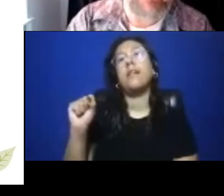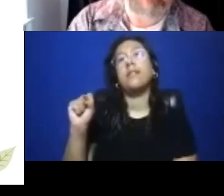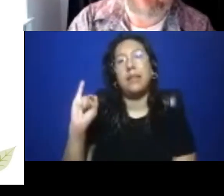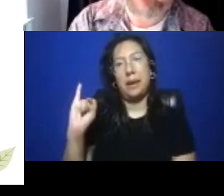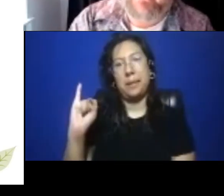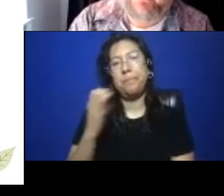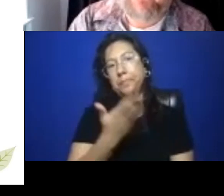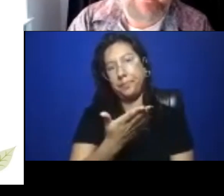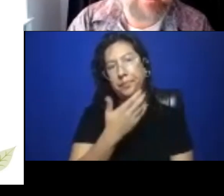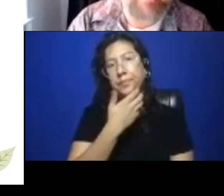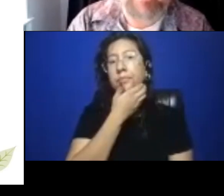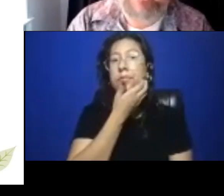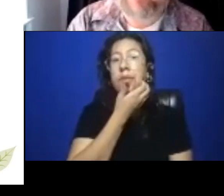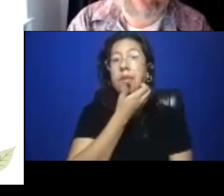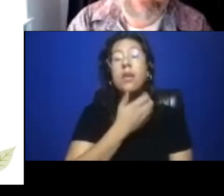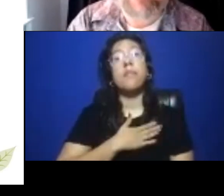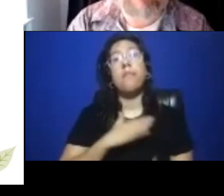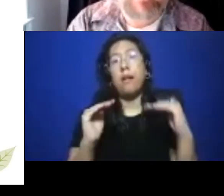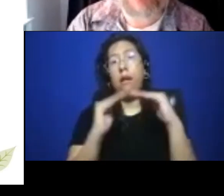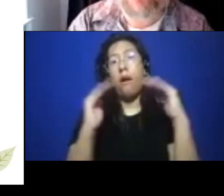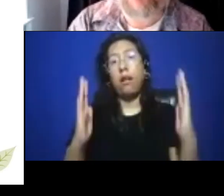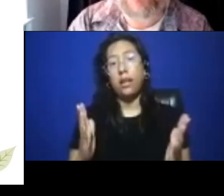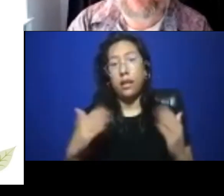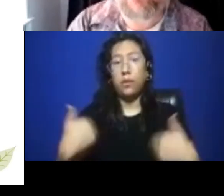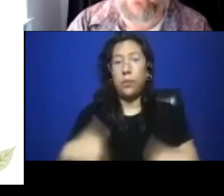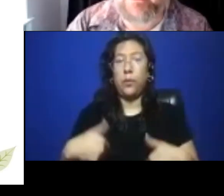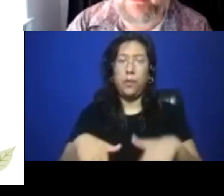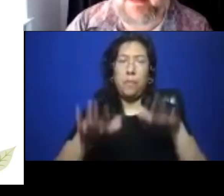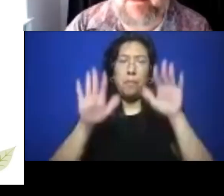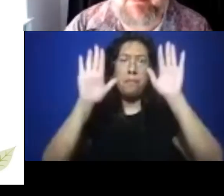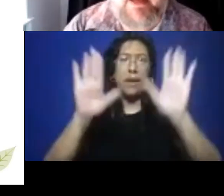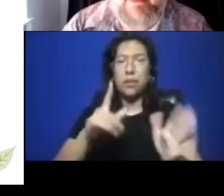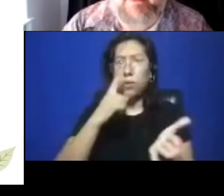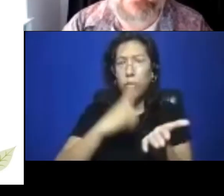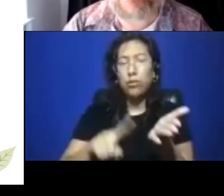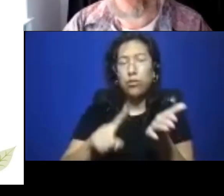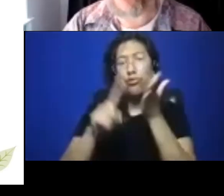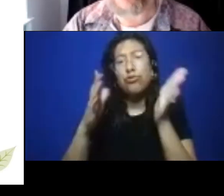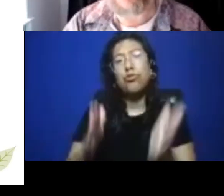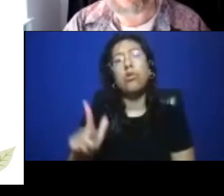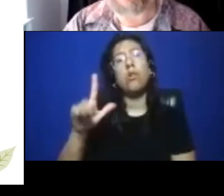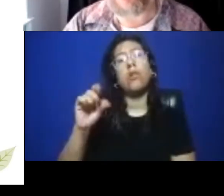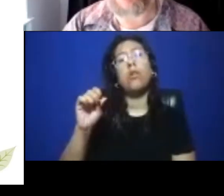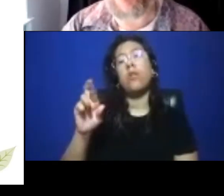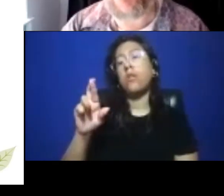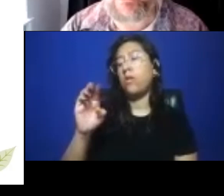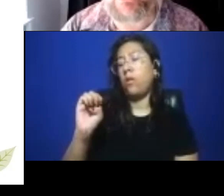A colleague of mine and a really amazing researcher, Lord Dickey, did his his PhD dissertation